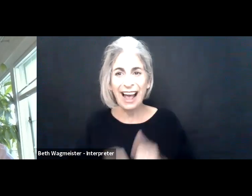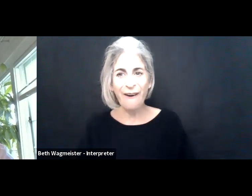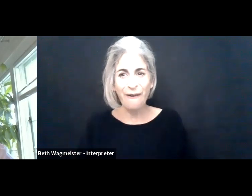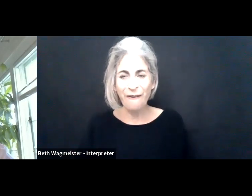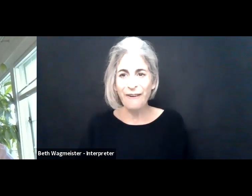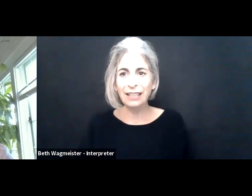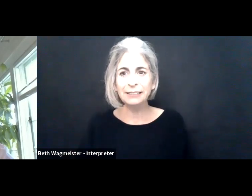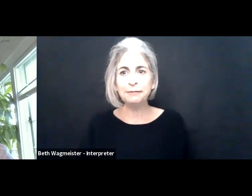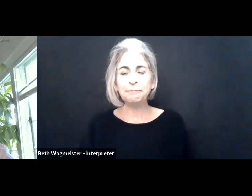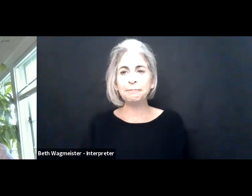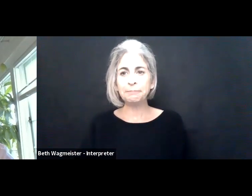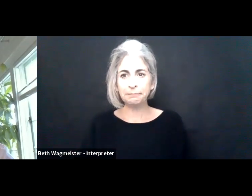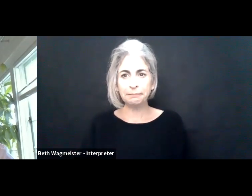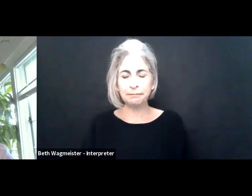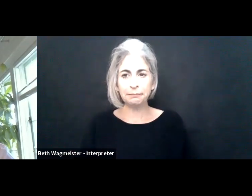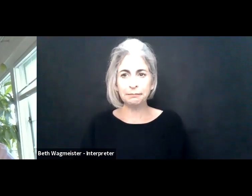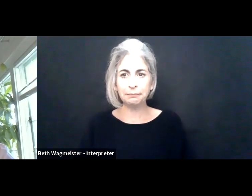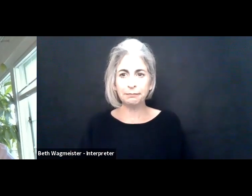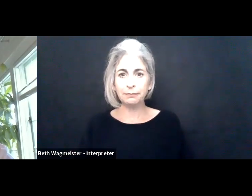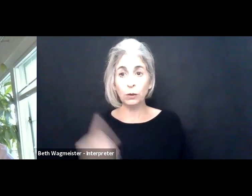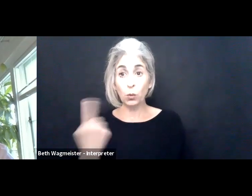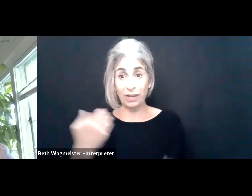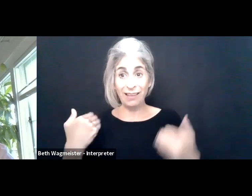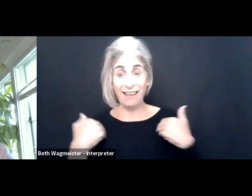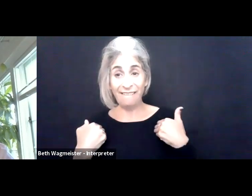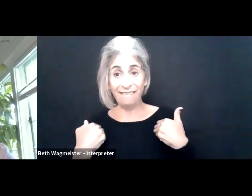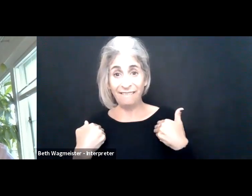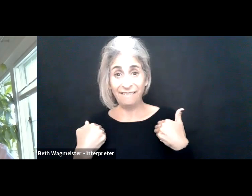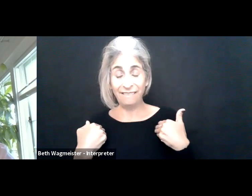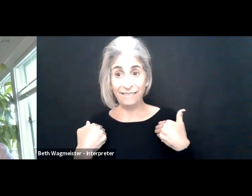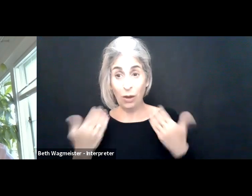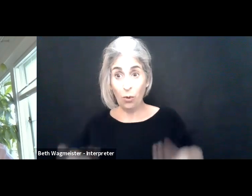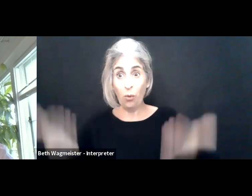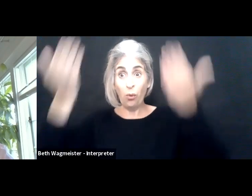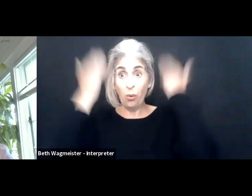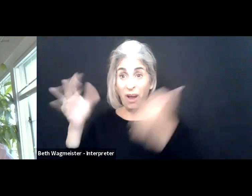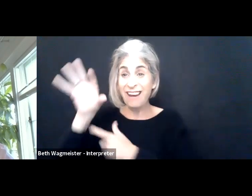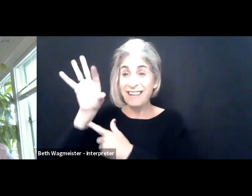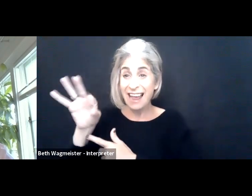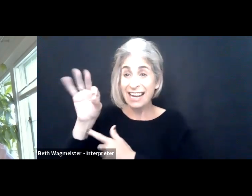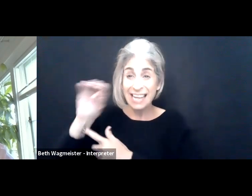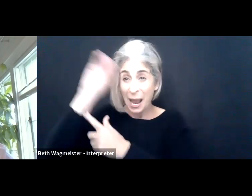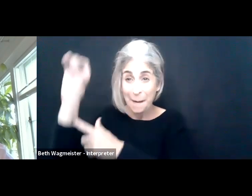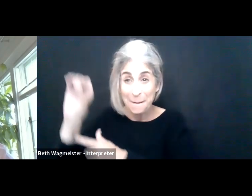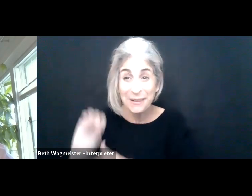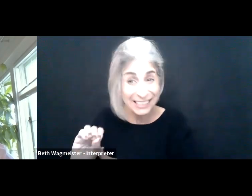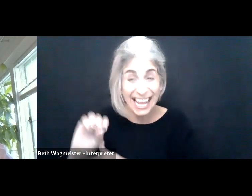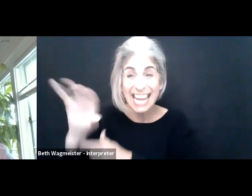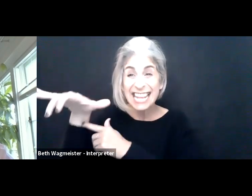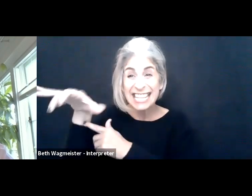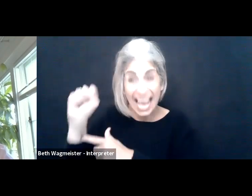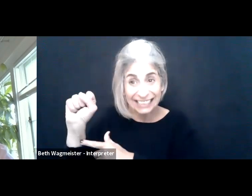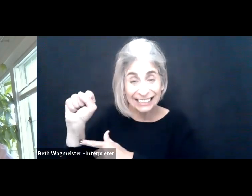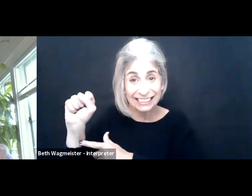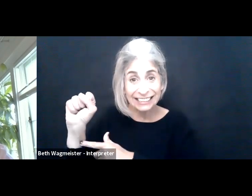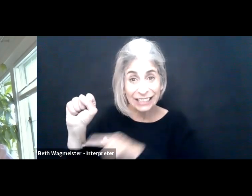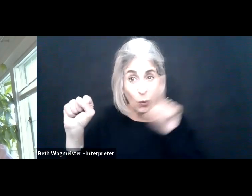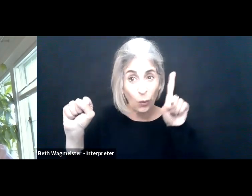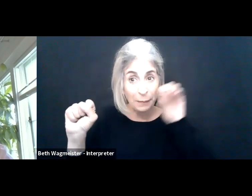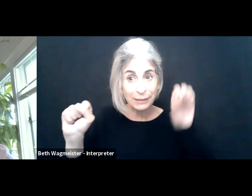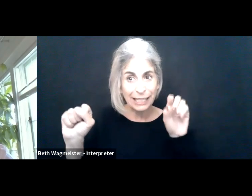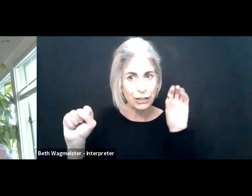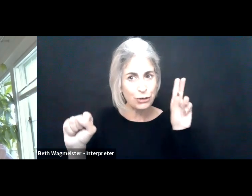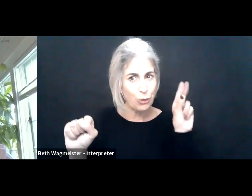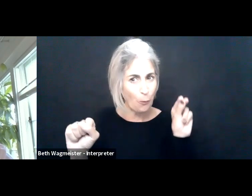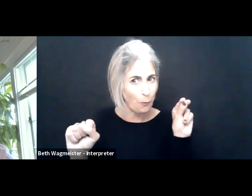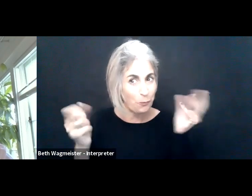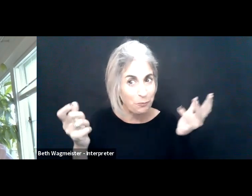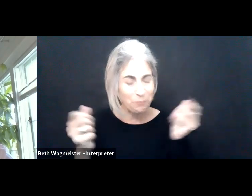I'm going to share it, results.